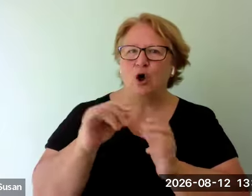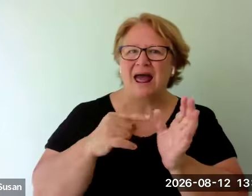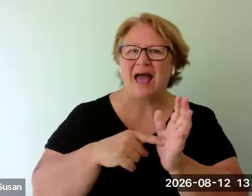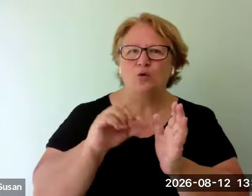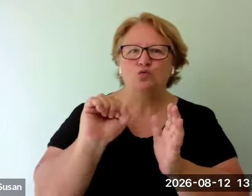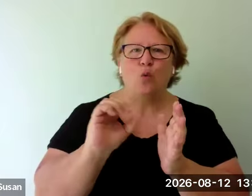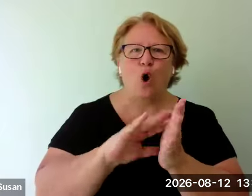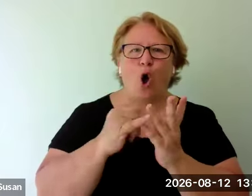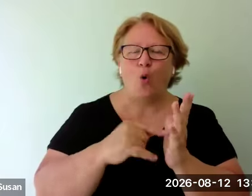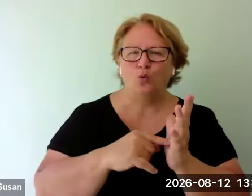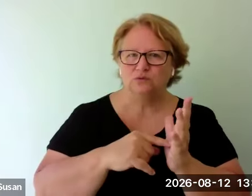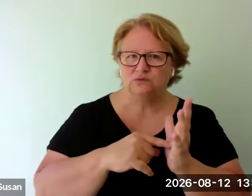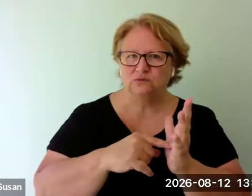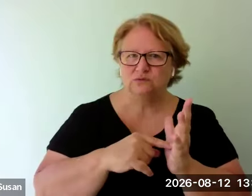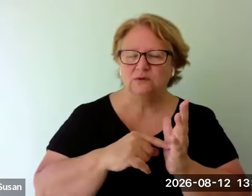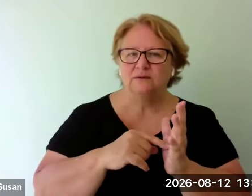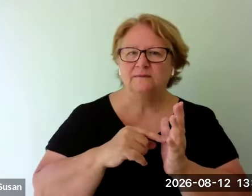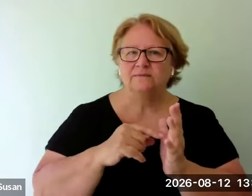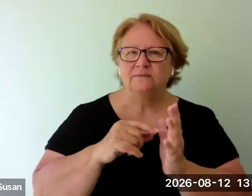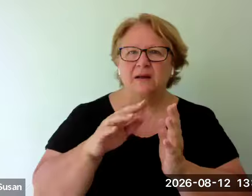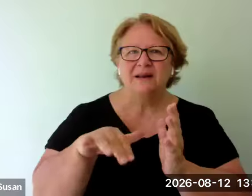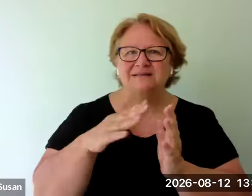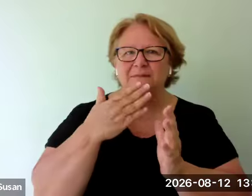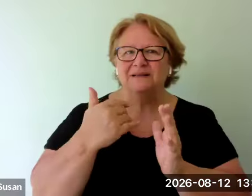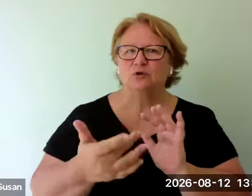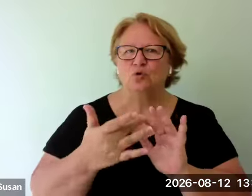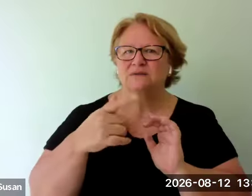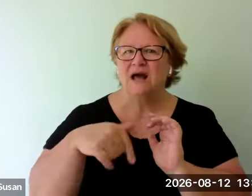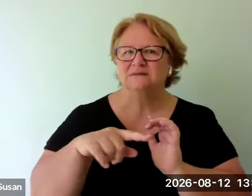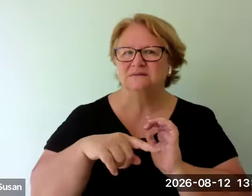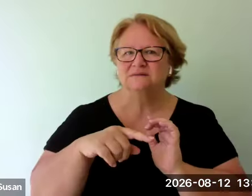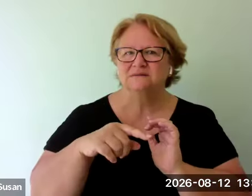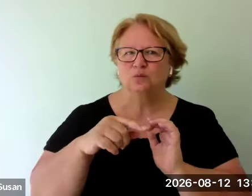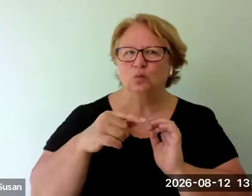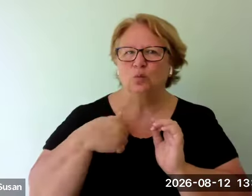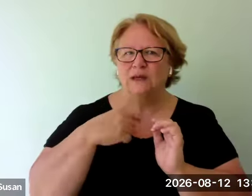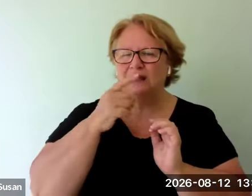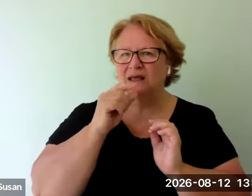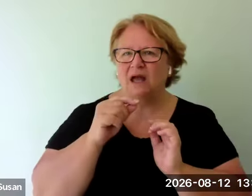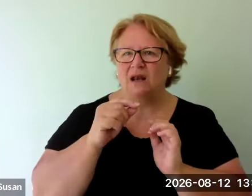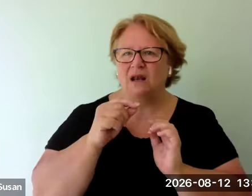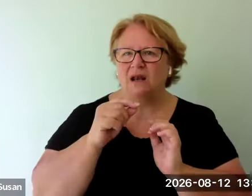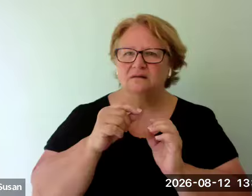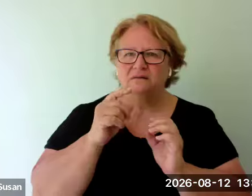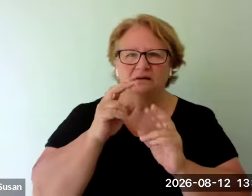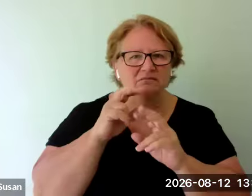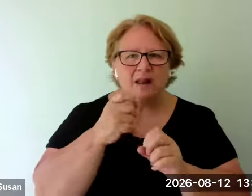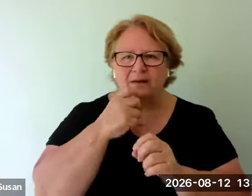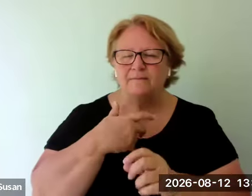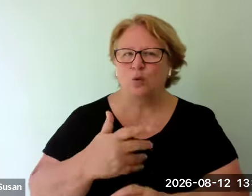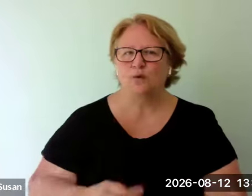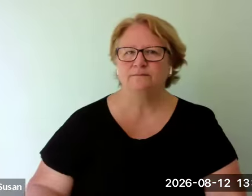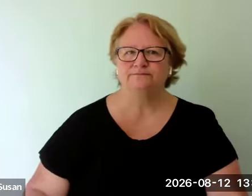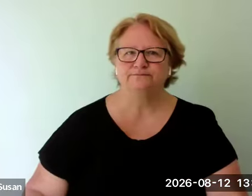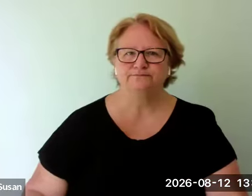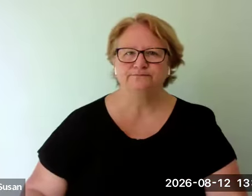you do have an academic supervisor but potentially not